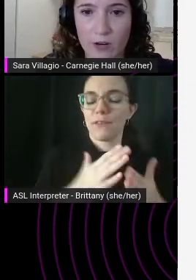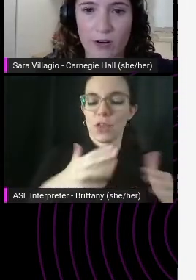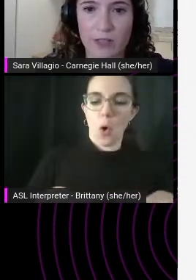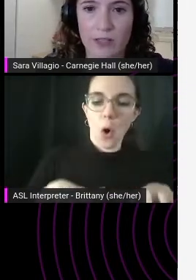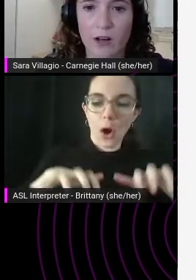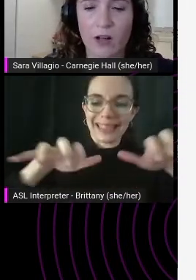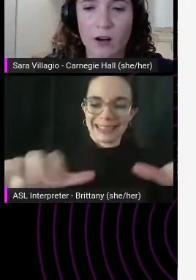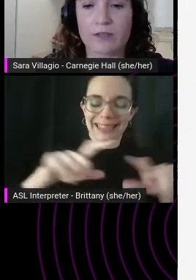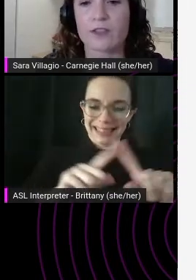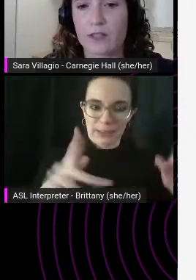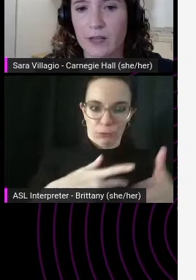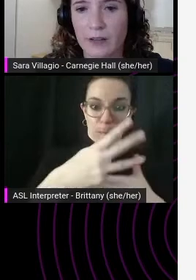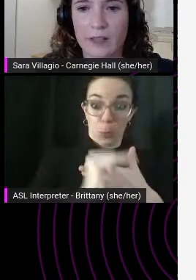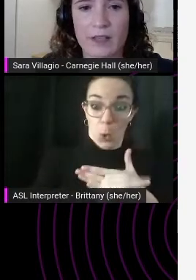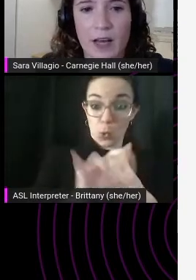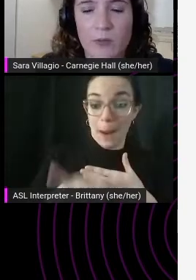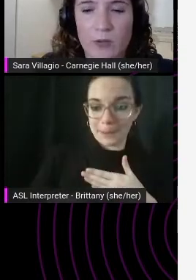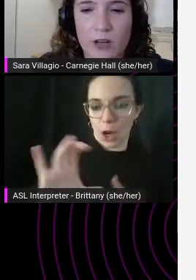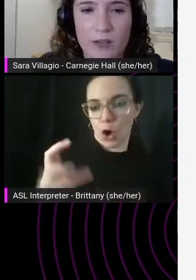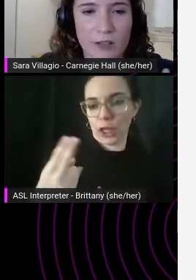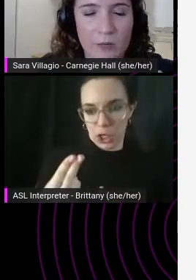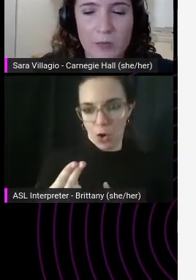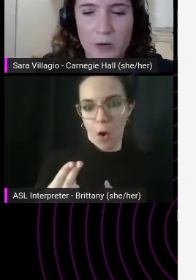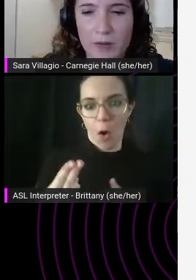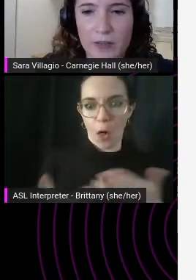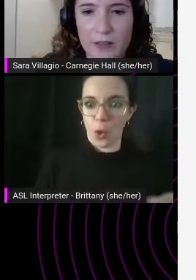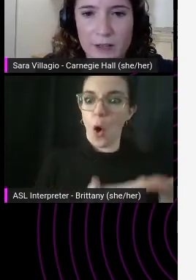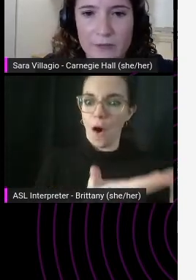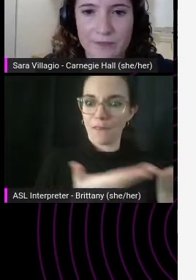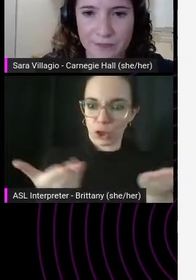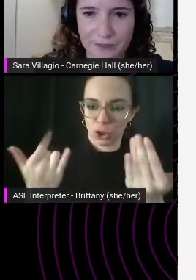that Carnegie Hall offers today. And we'll talk a little bit more about that later.